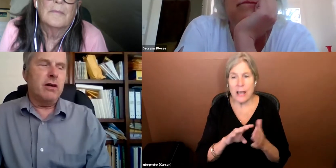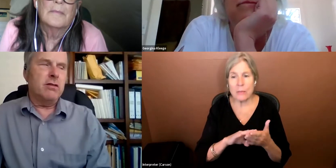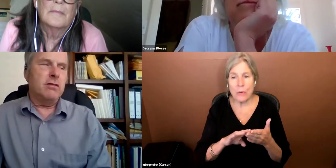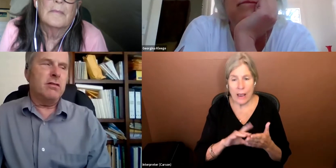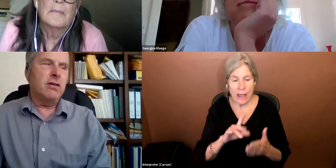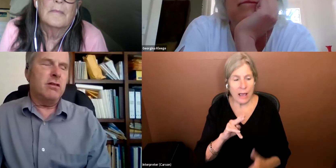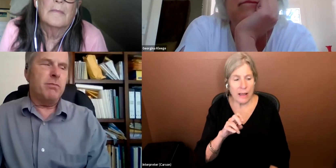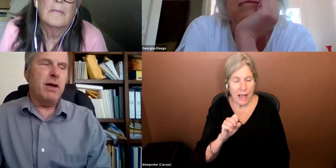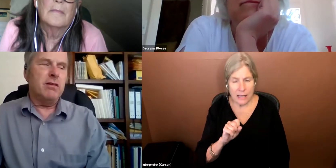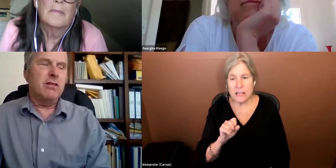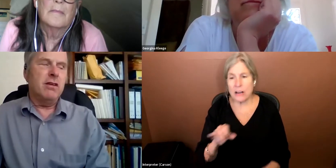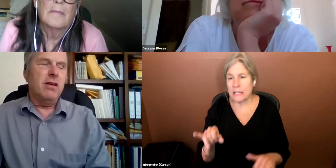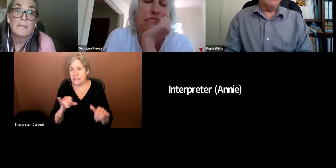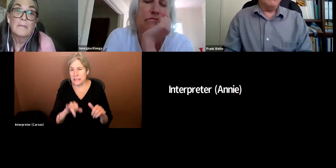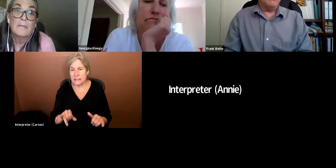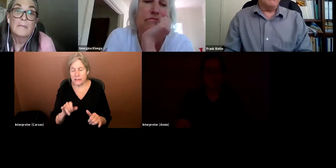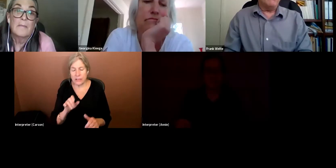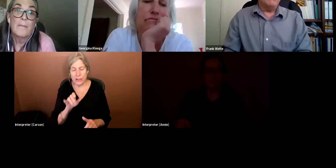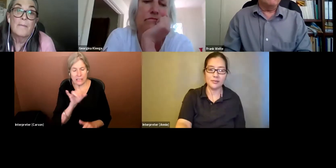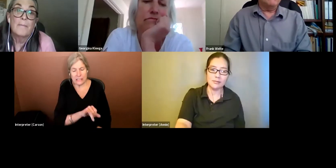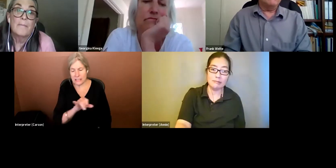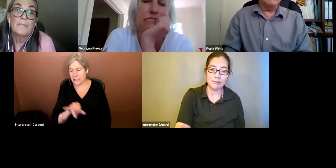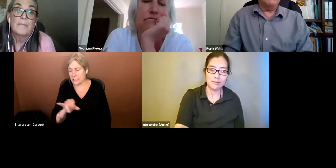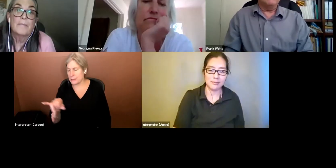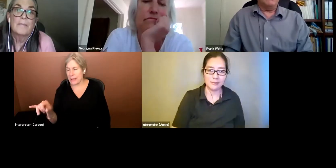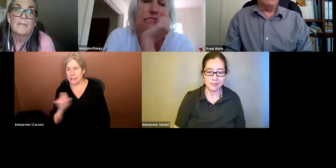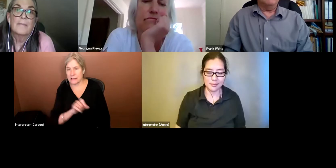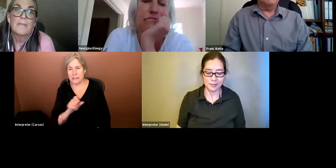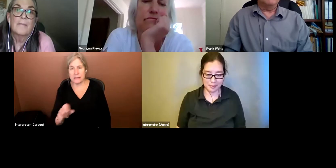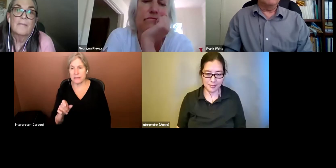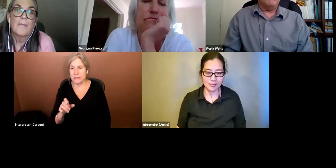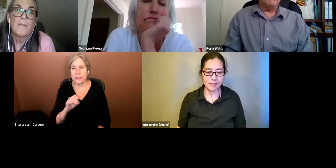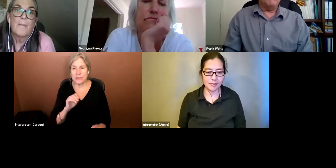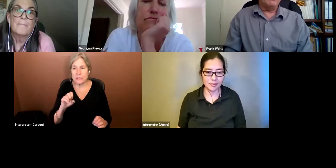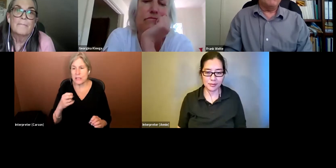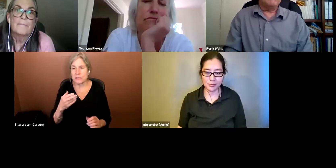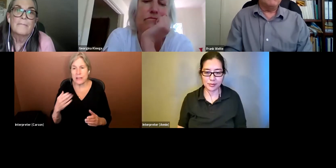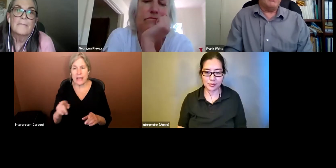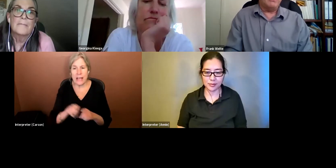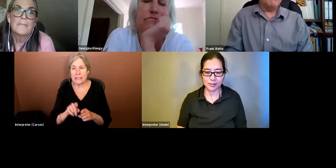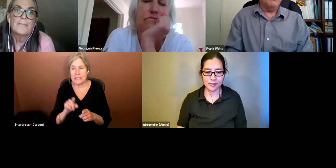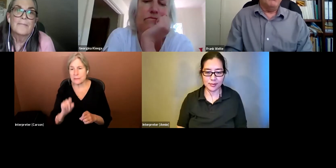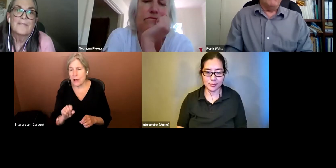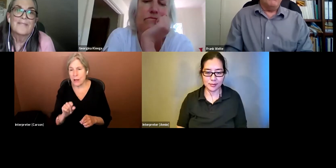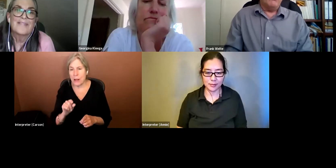consistently spaced. There are no such things as small Braille type or